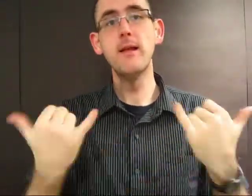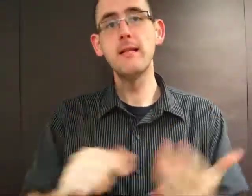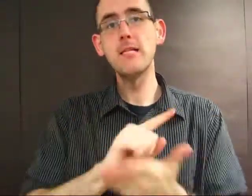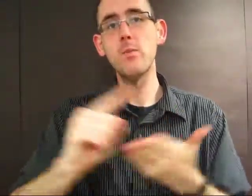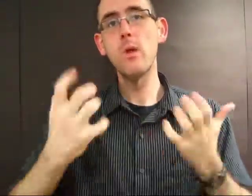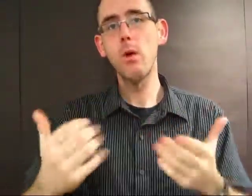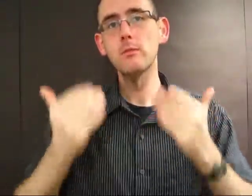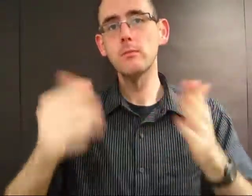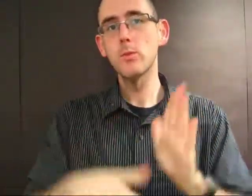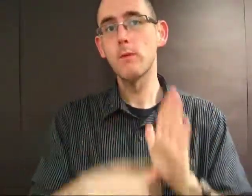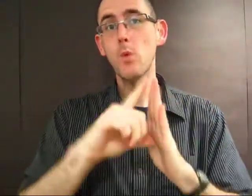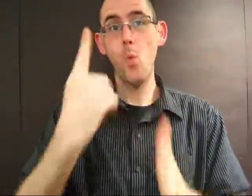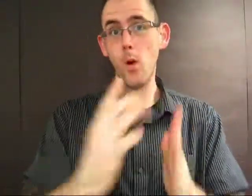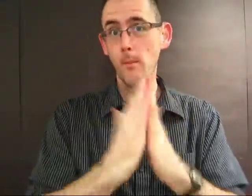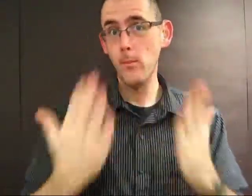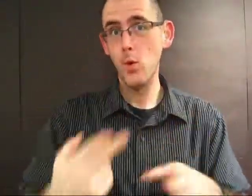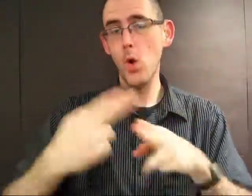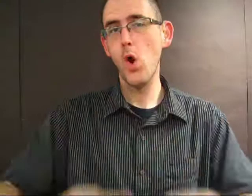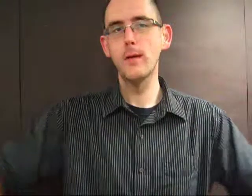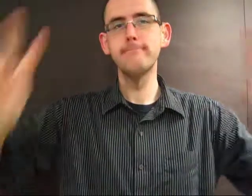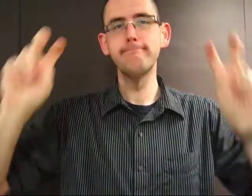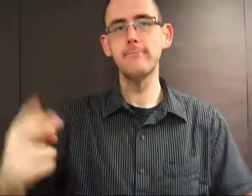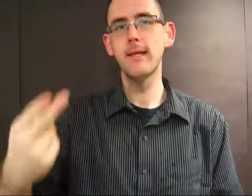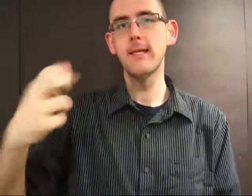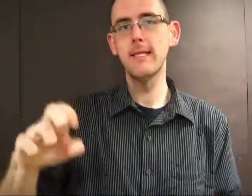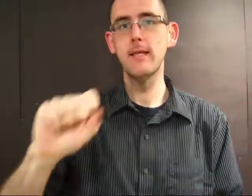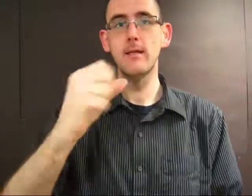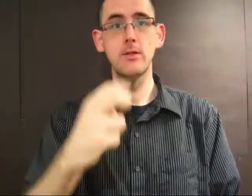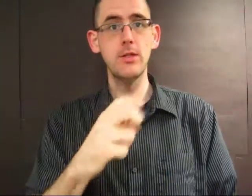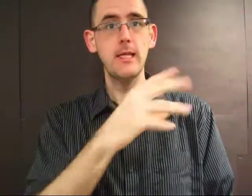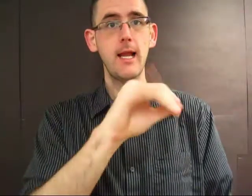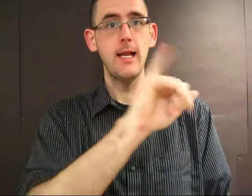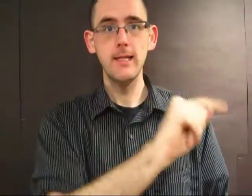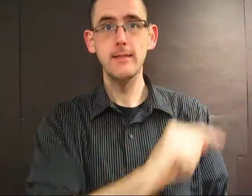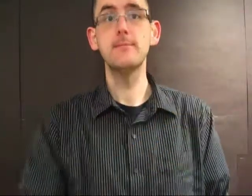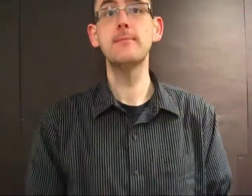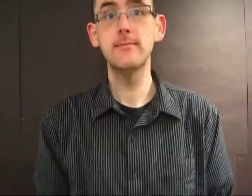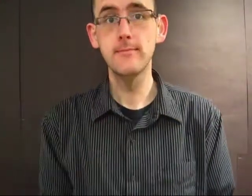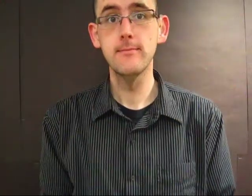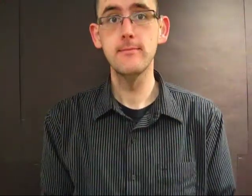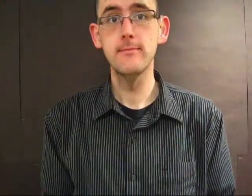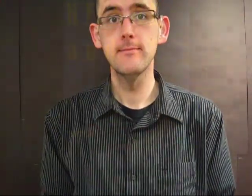This week, I want to review a book called "He, She and It."